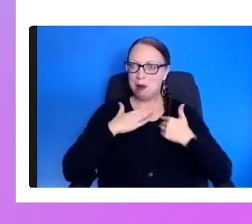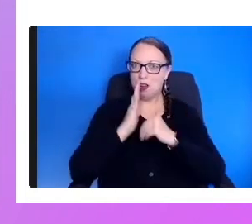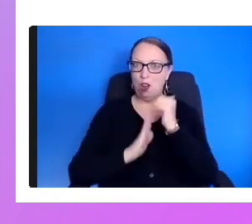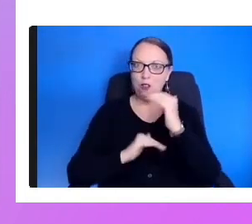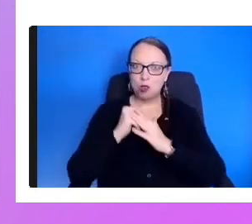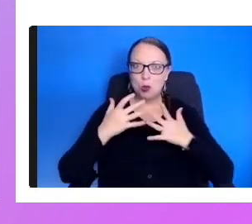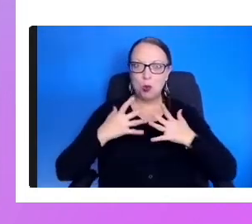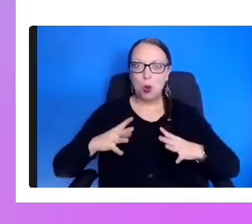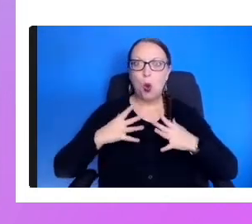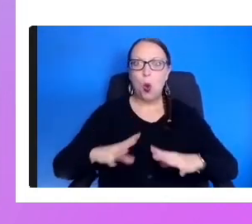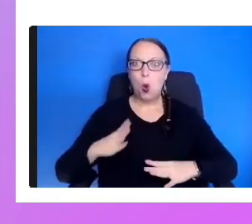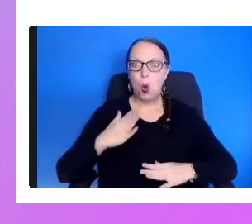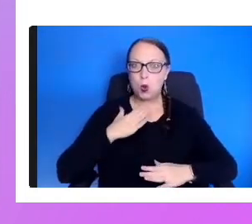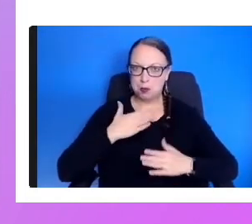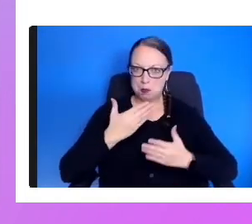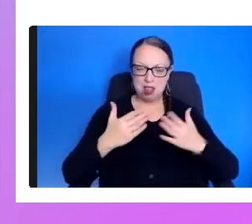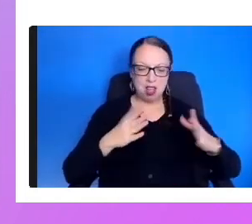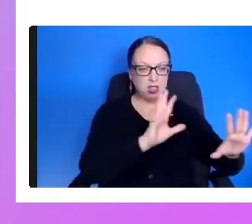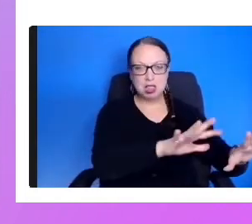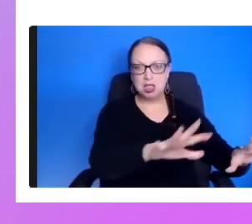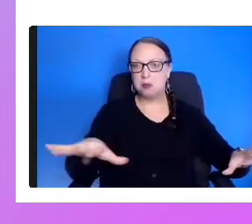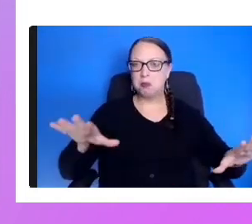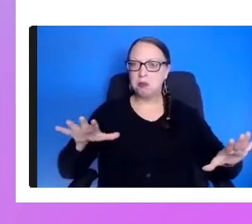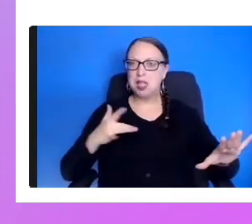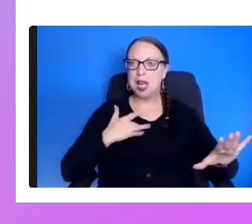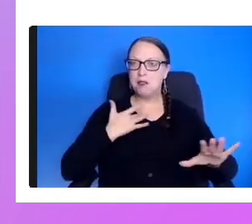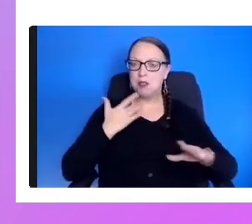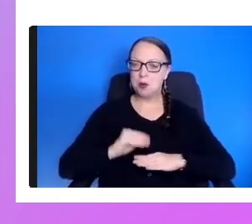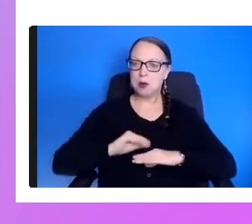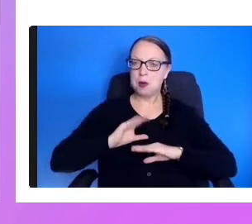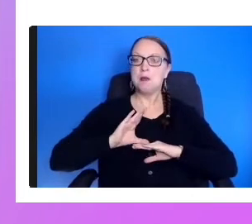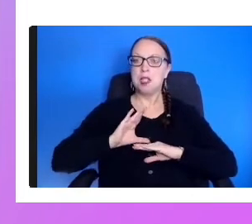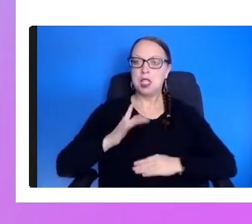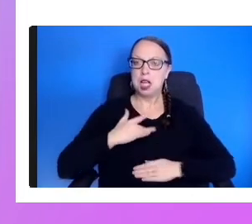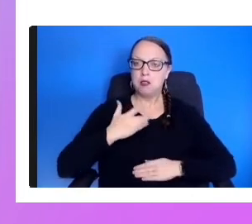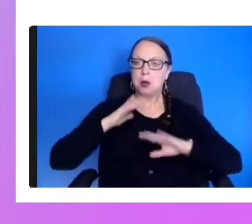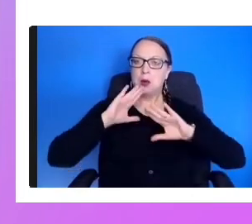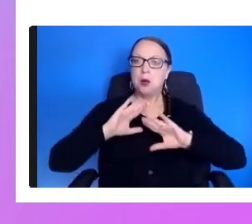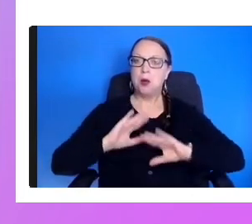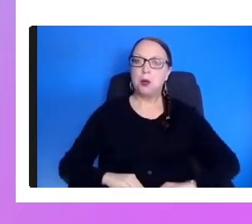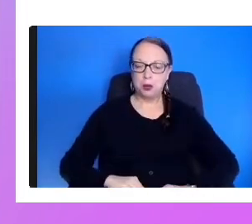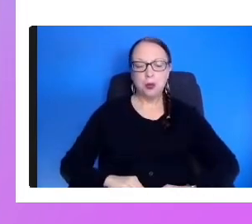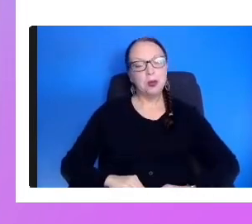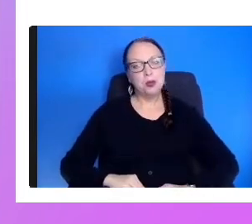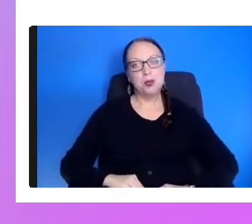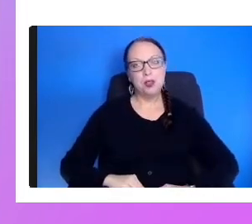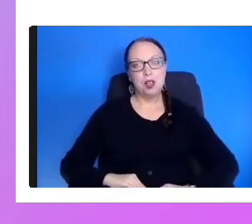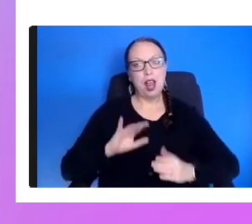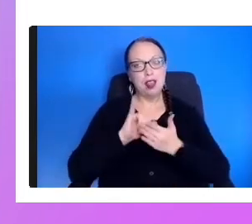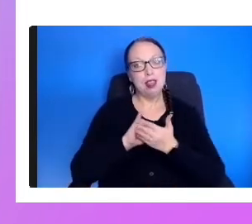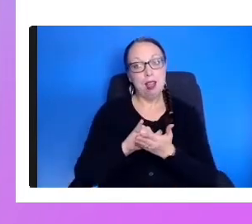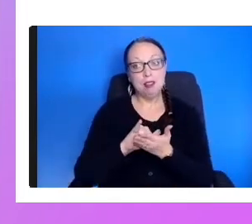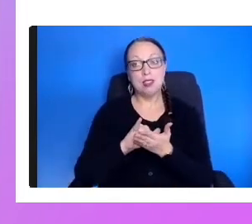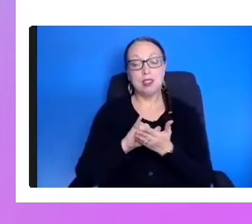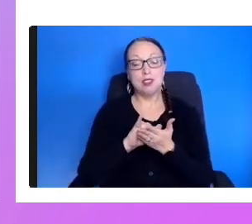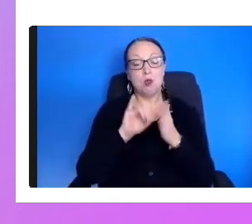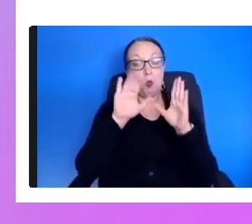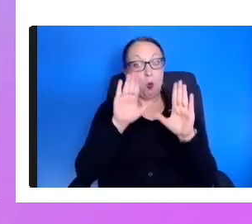just to give them that sense of confidence and we have found that really resulted in excellent research feedback